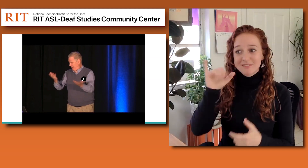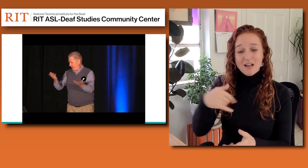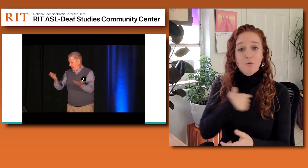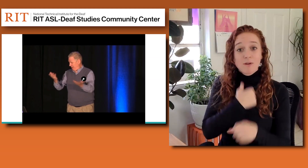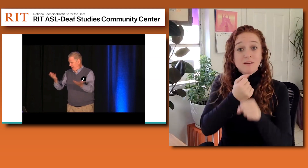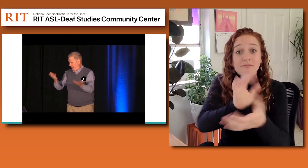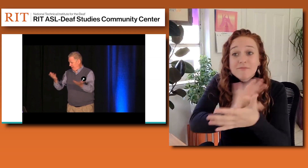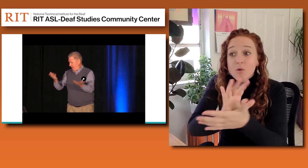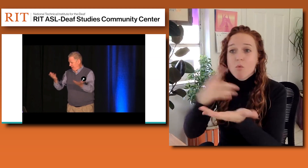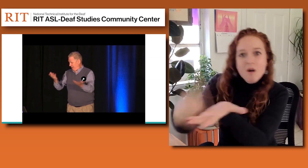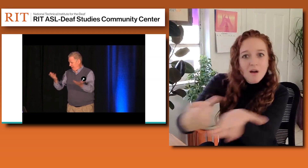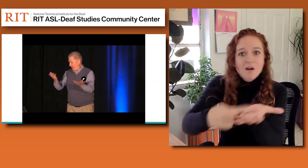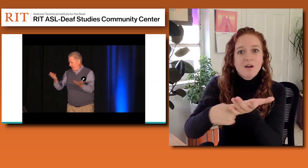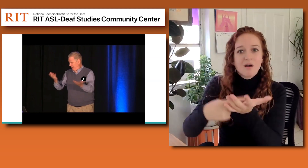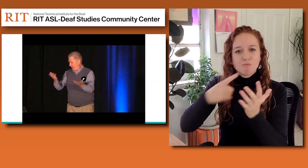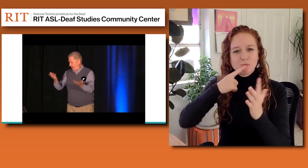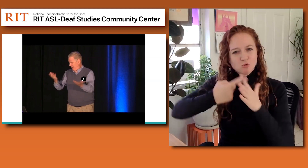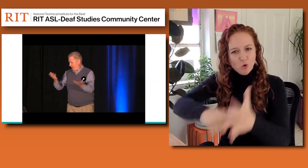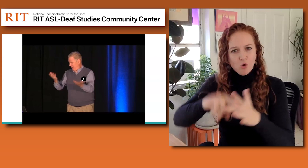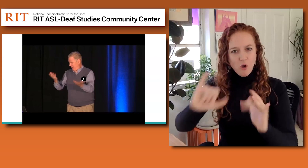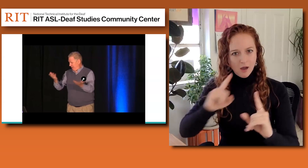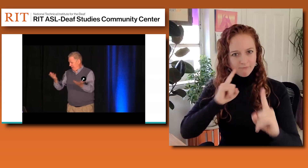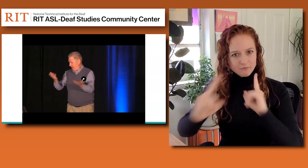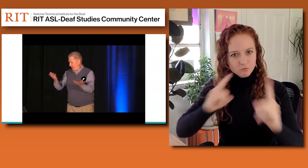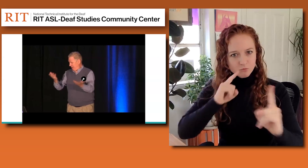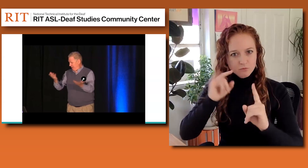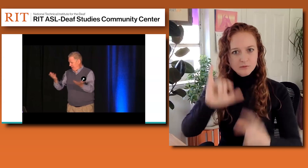and picking the signs that fit best.